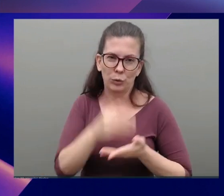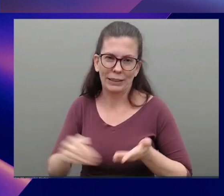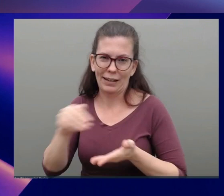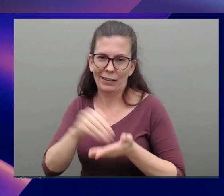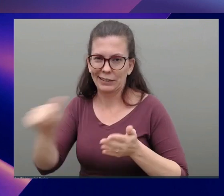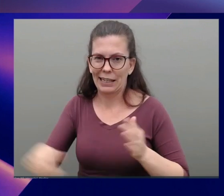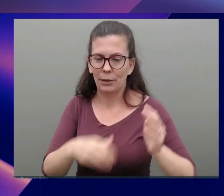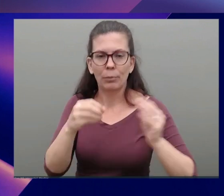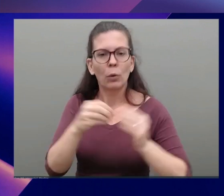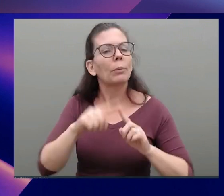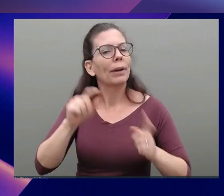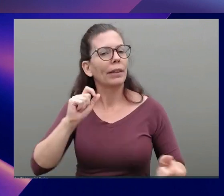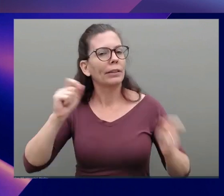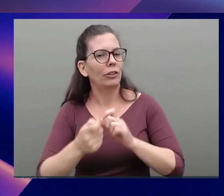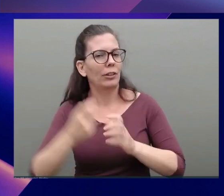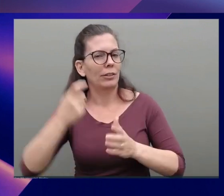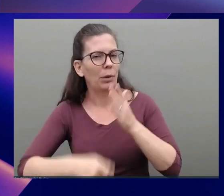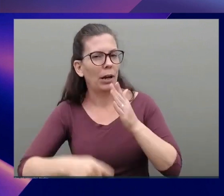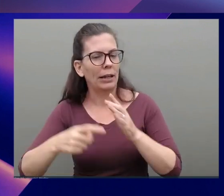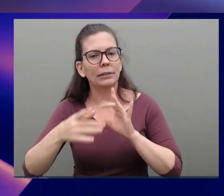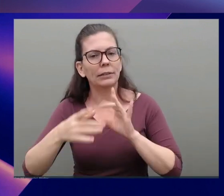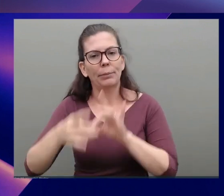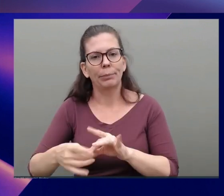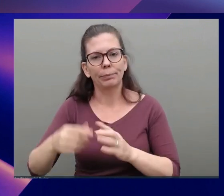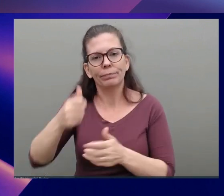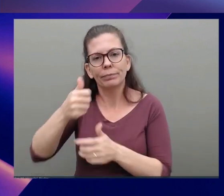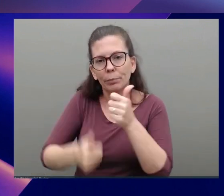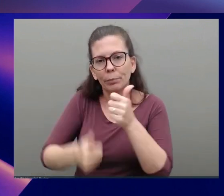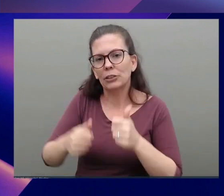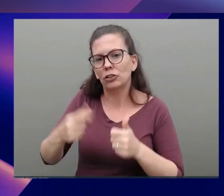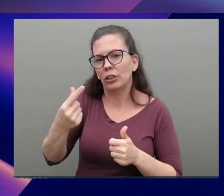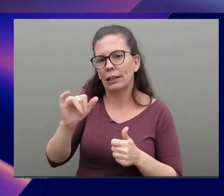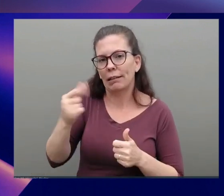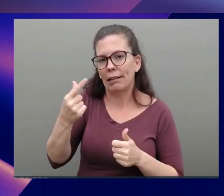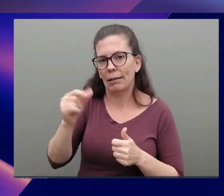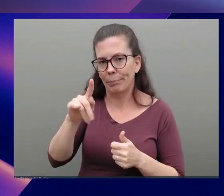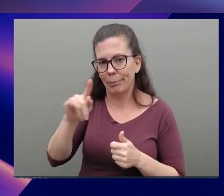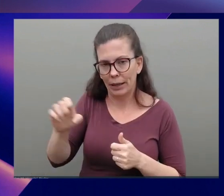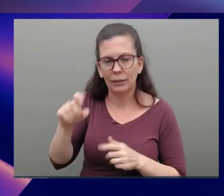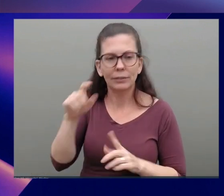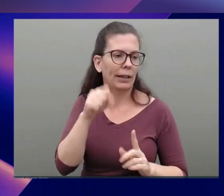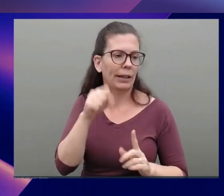All based on access patterns. And access patterns, yes. And the durability of the objects in the bucket, right?